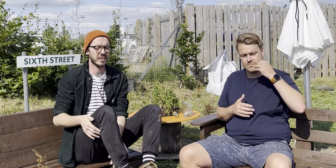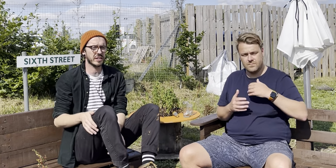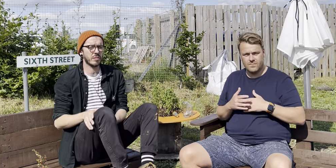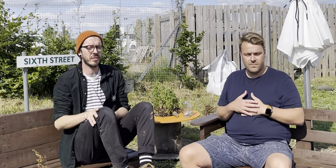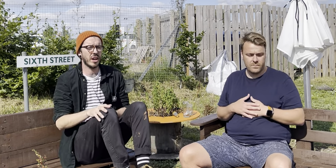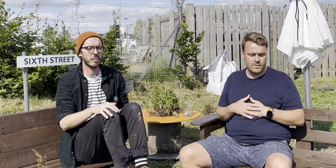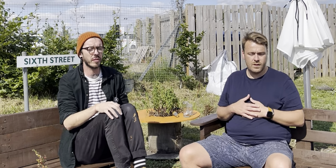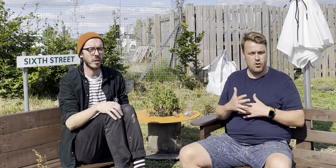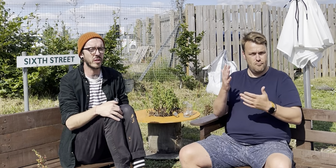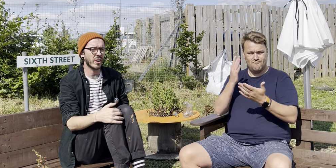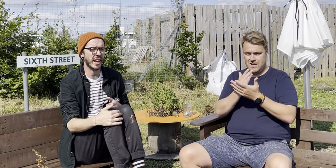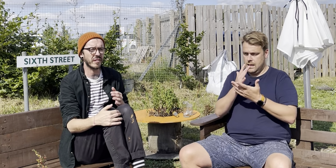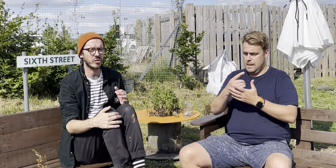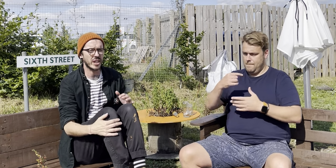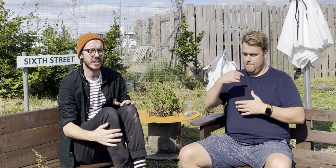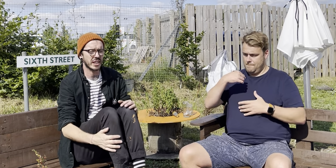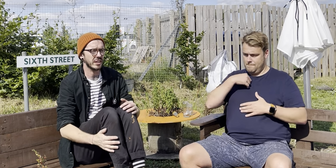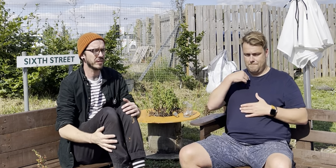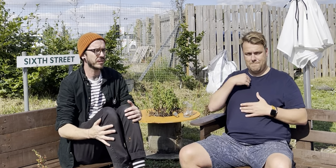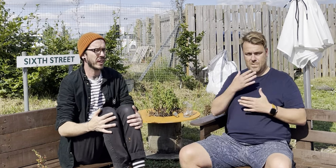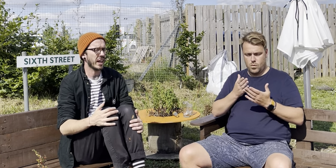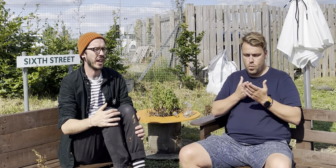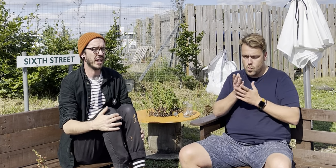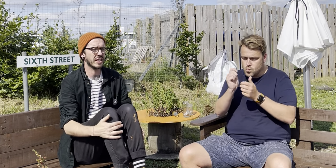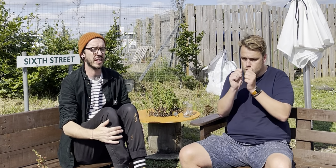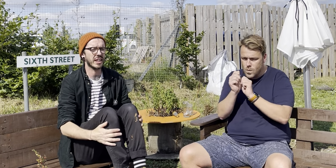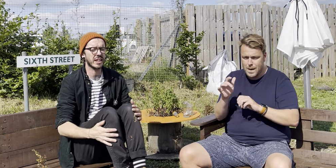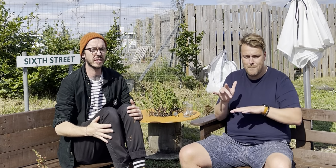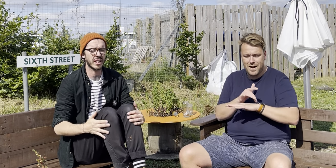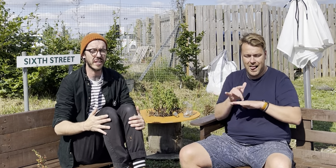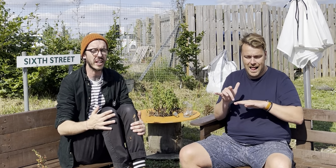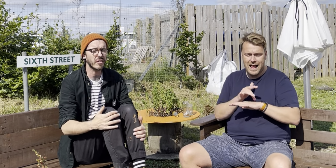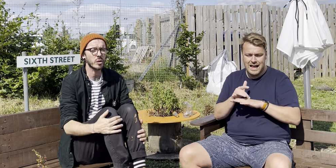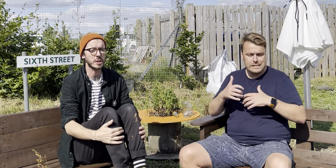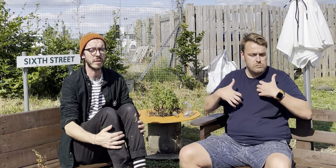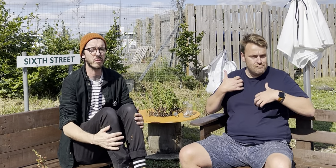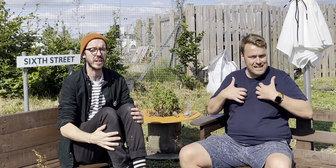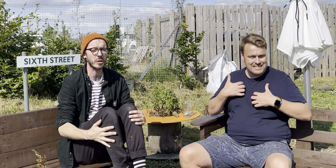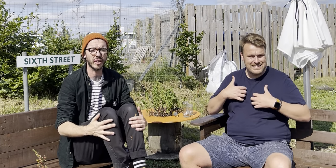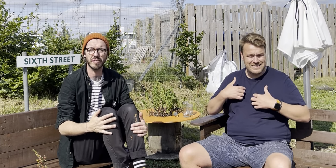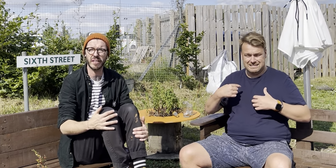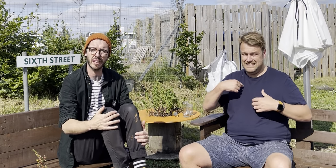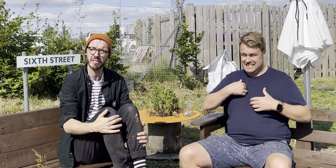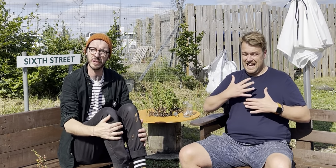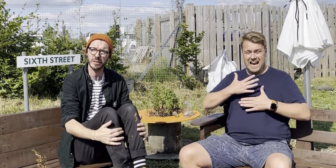because i'm i'm not an avid reader and things i think i've always been really quite fearful